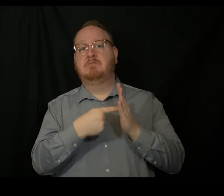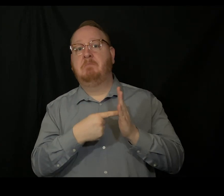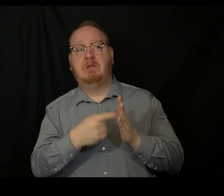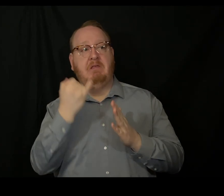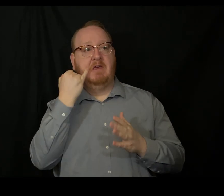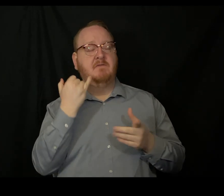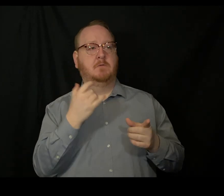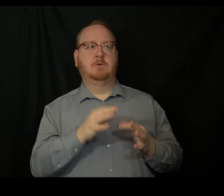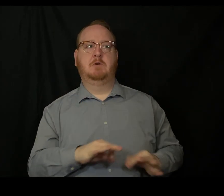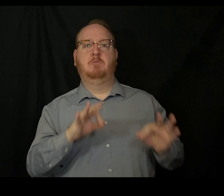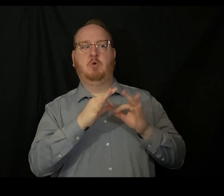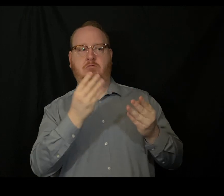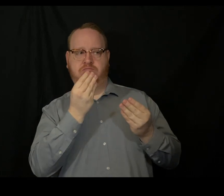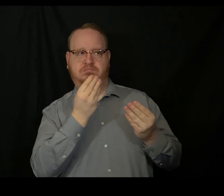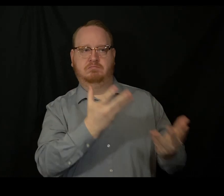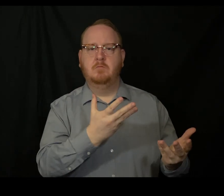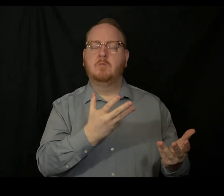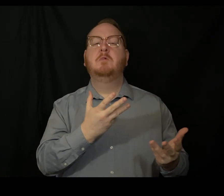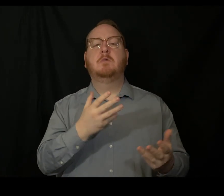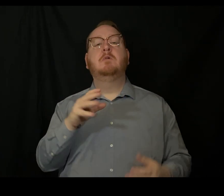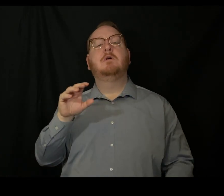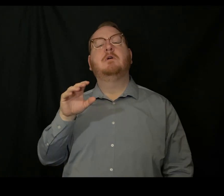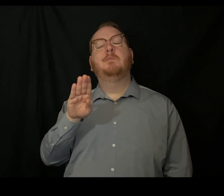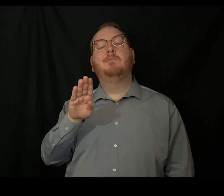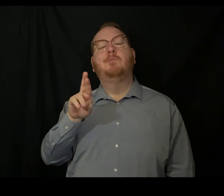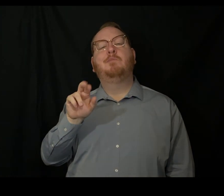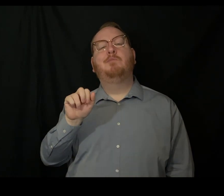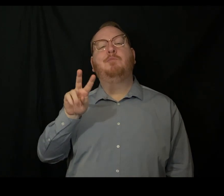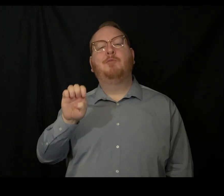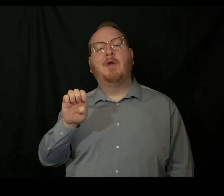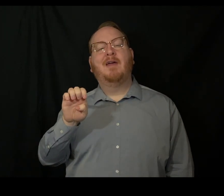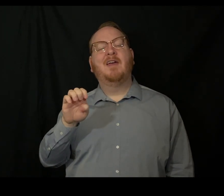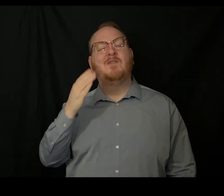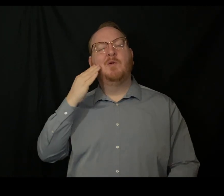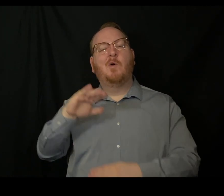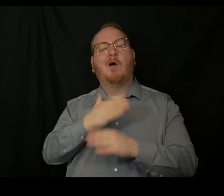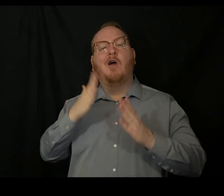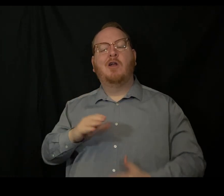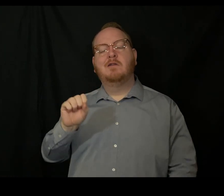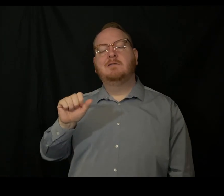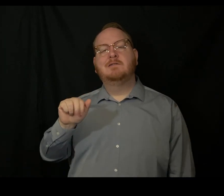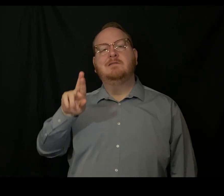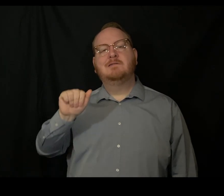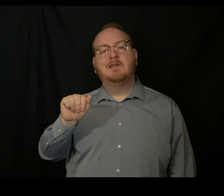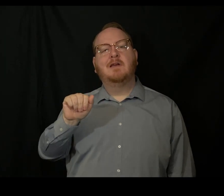something really important to say it was brave by Sarah Barellis is like Oh, we got to be brave in this meeting. So